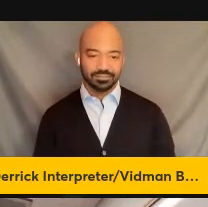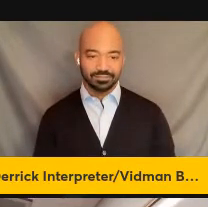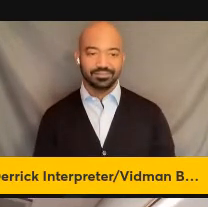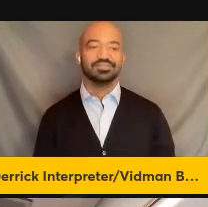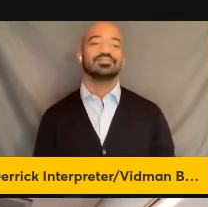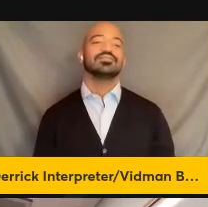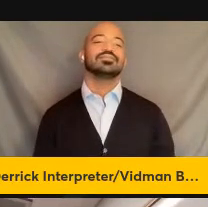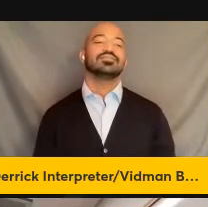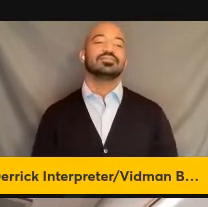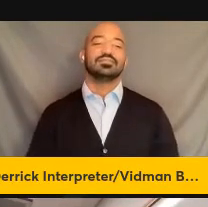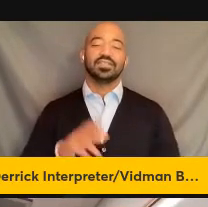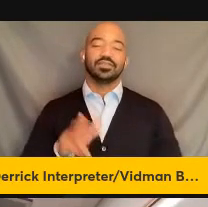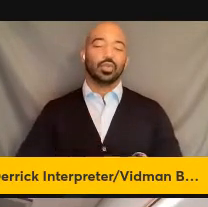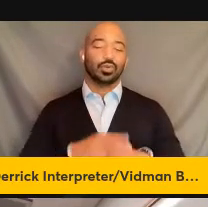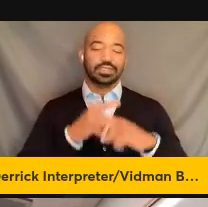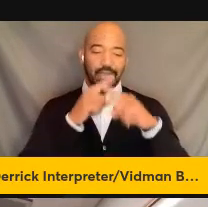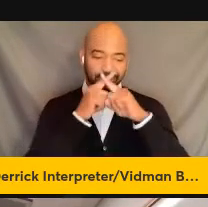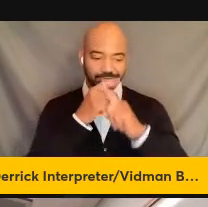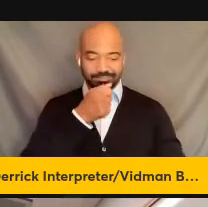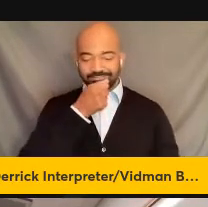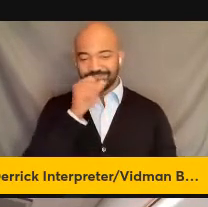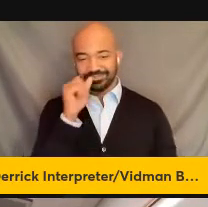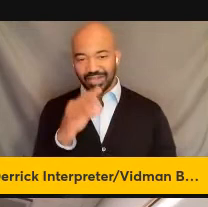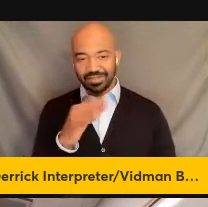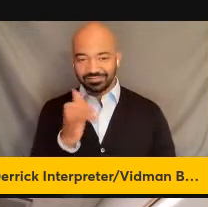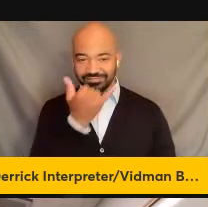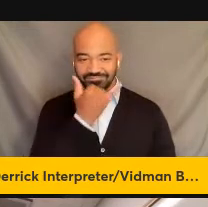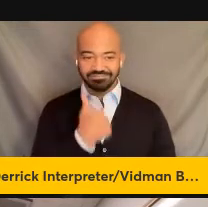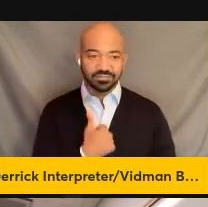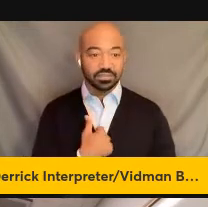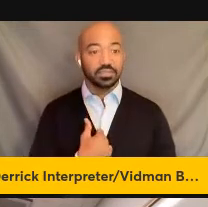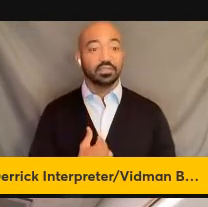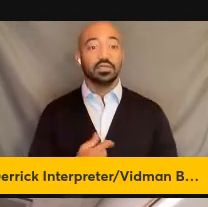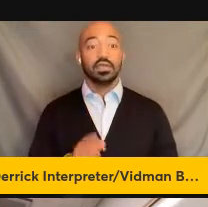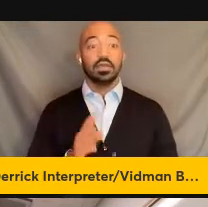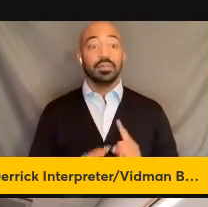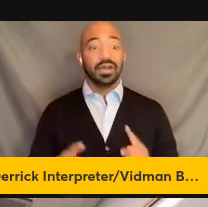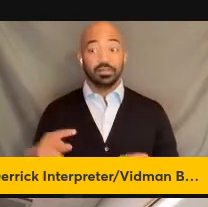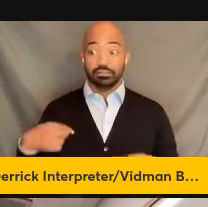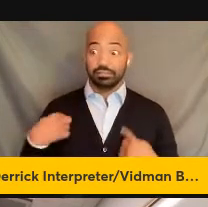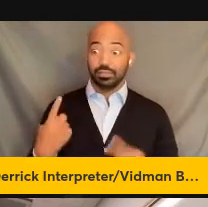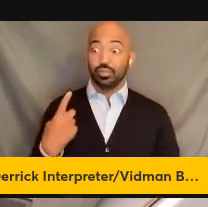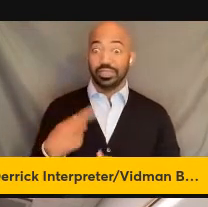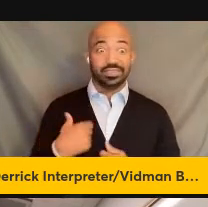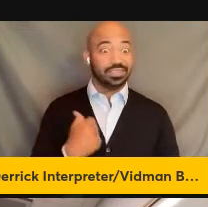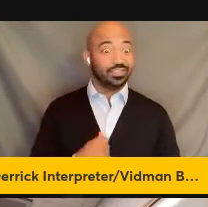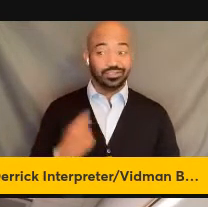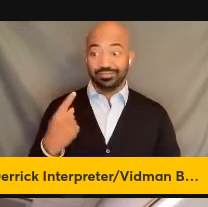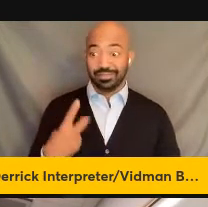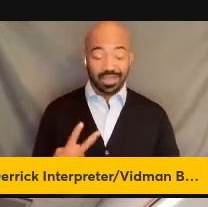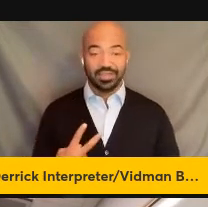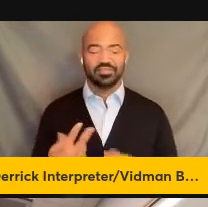Dr. Sara Suliman: Of course, I'm on mute. Apparently, this was the most spoken phrase over the last year. So can you can you